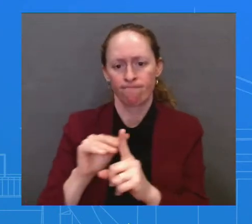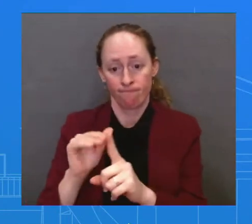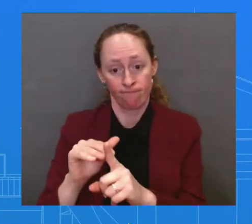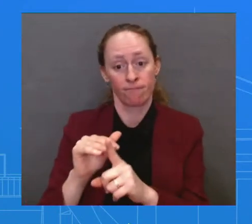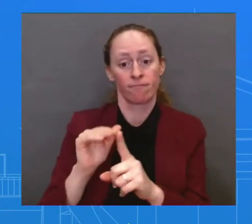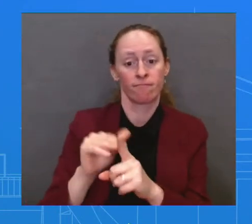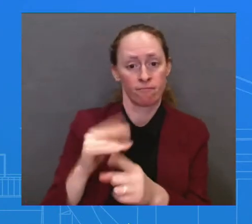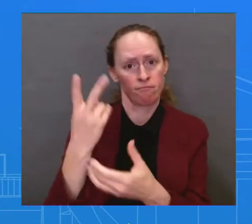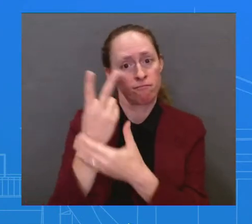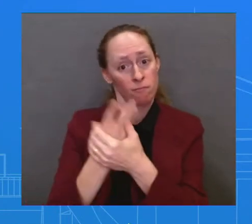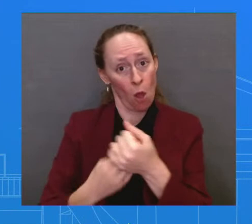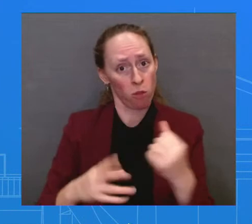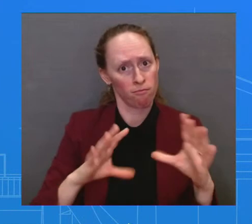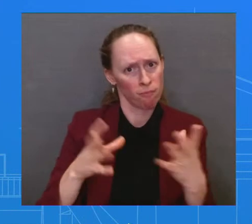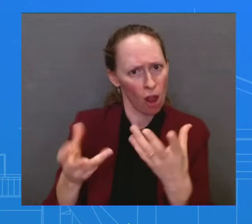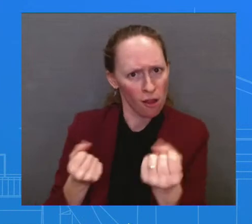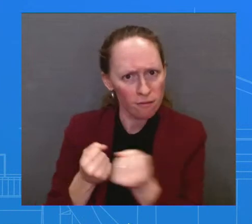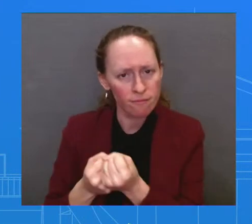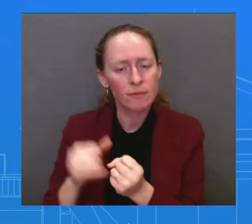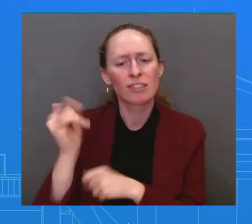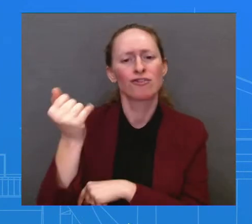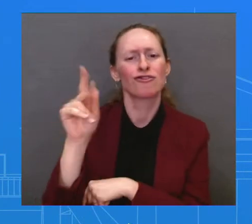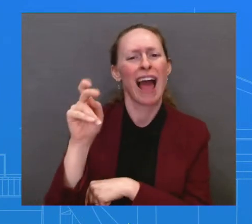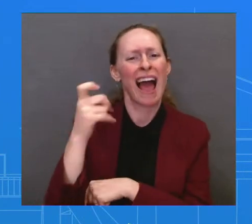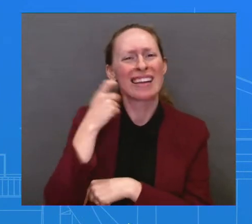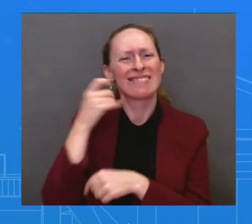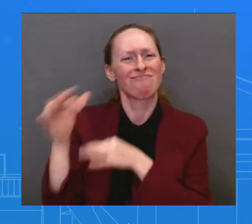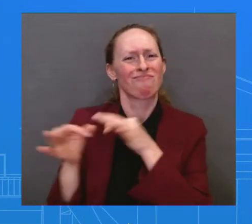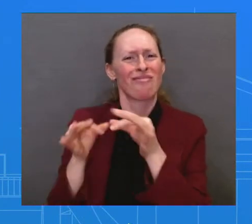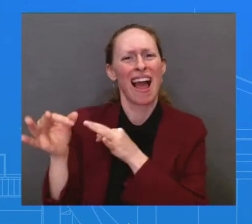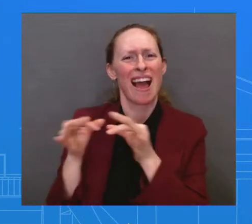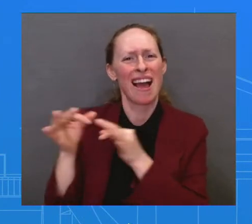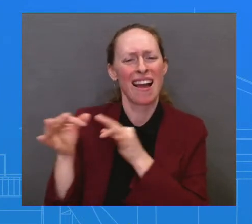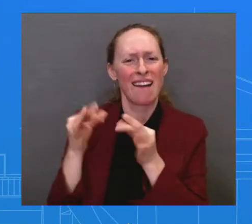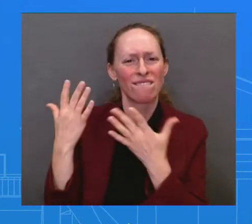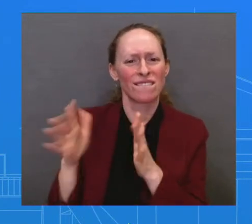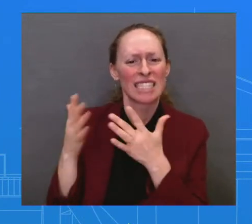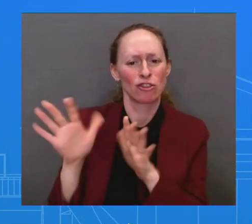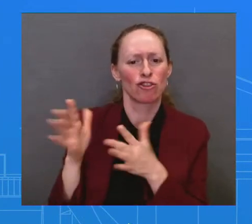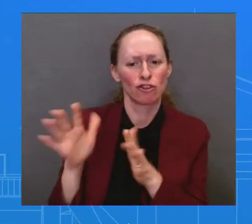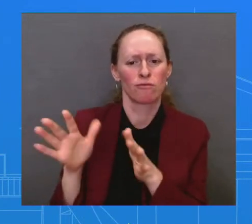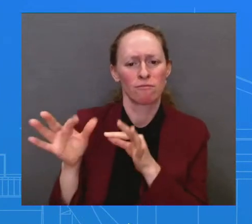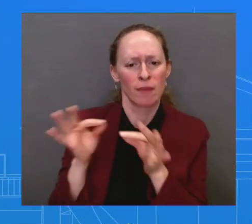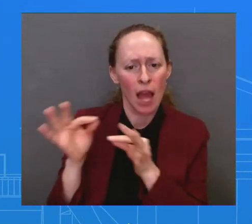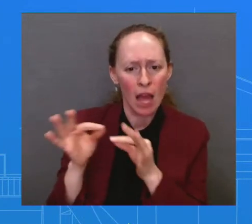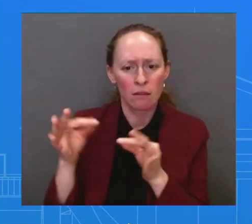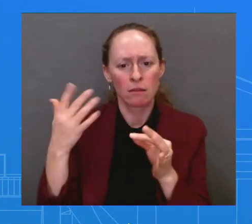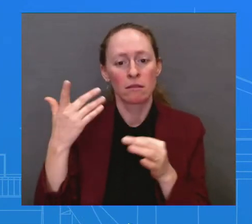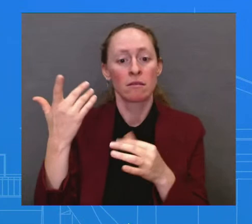the feedback that he was getting when he was on the Hill. And so, we're going to continue to be optimistic about this, because it is incredibly important.